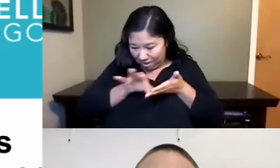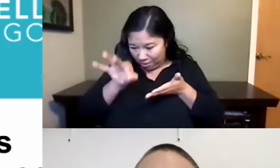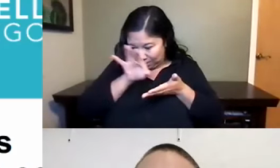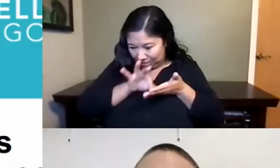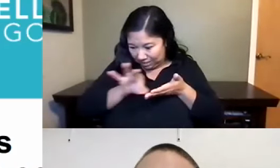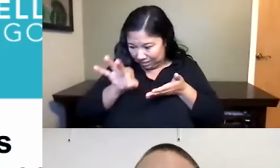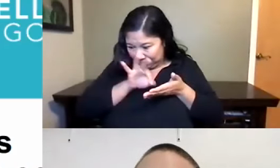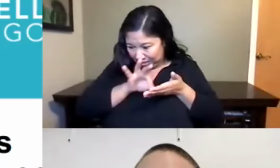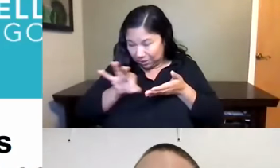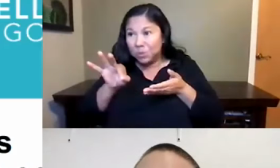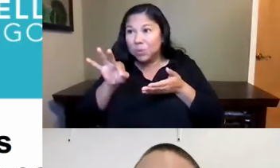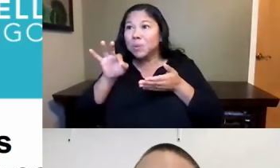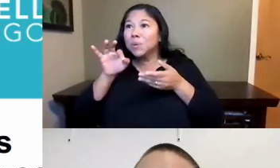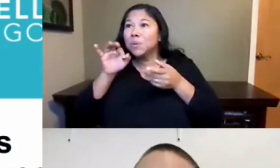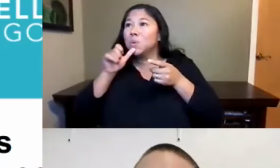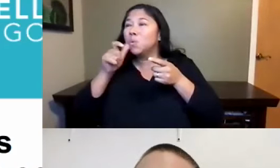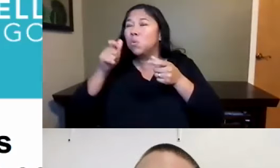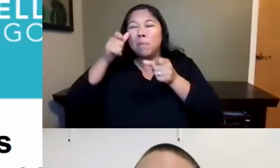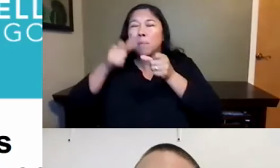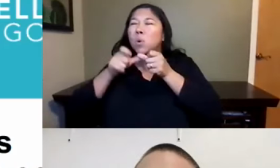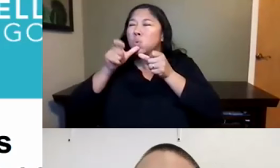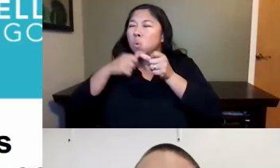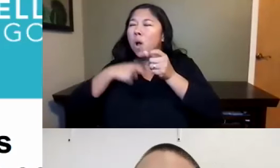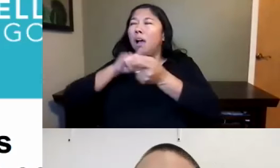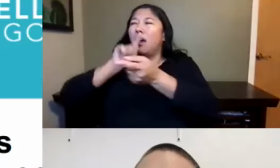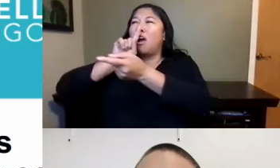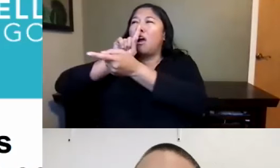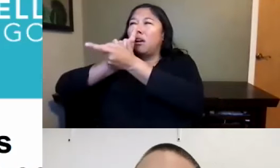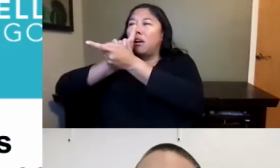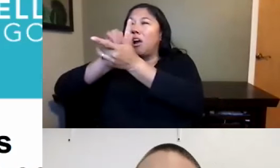who you might have come into contact with, say for example, if you have to go to the grocery store.